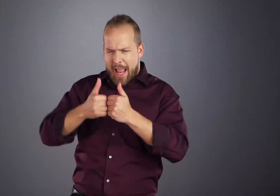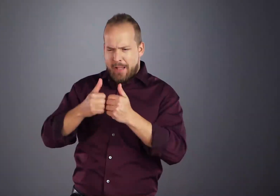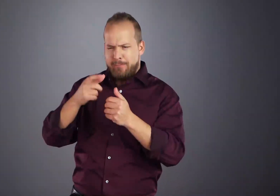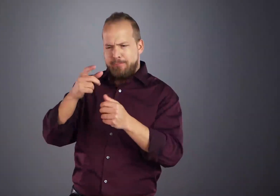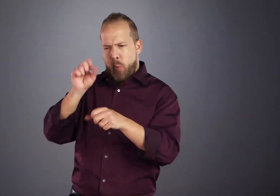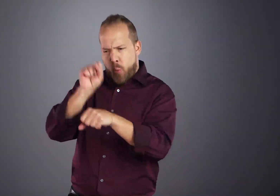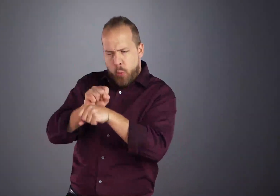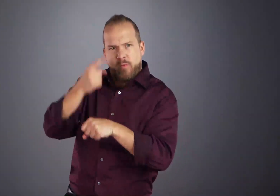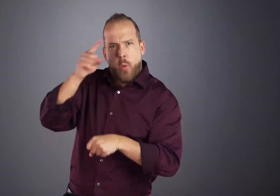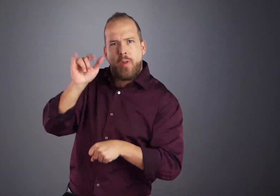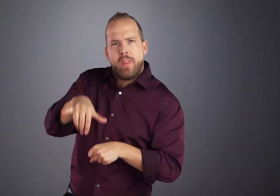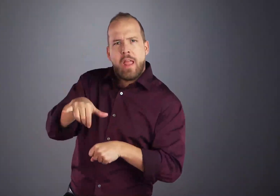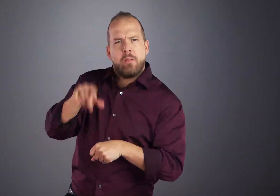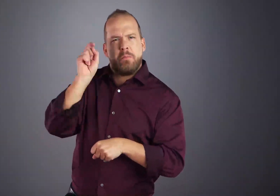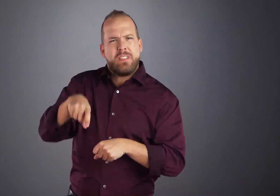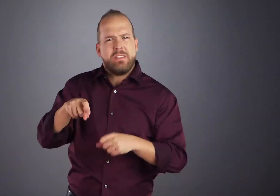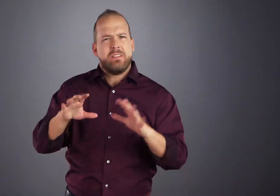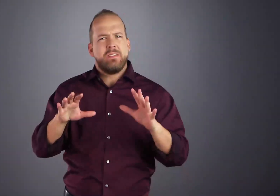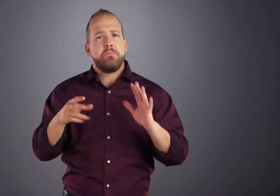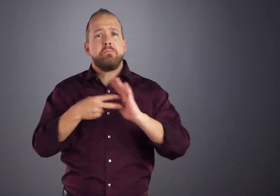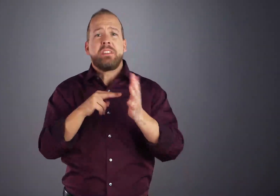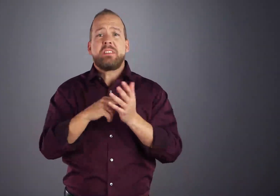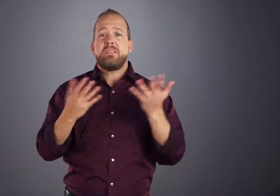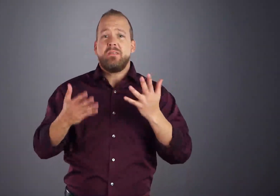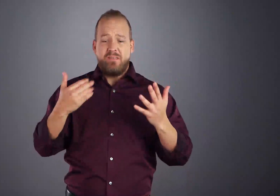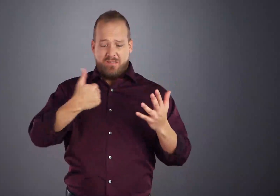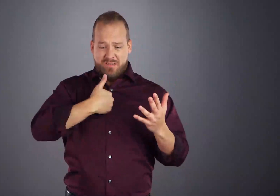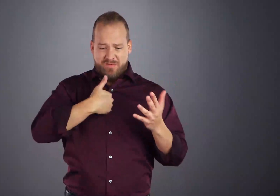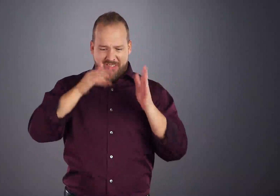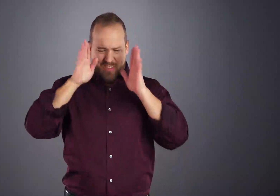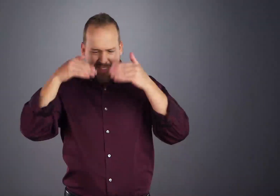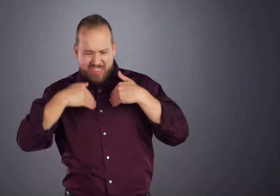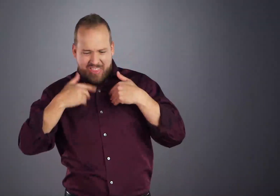I must turn in all things